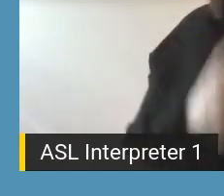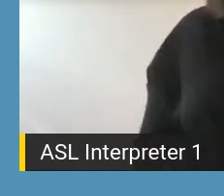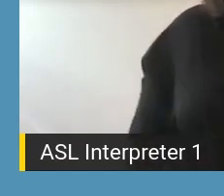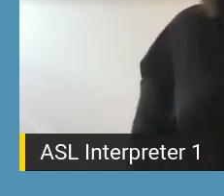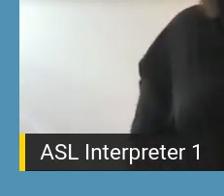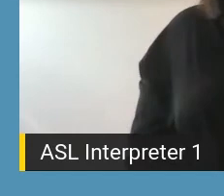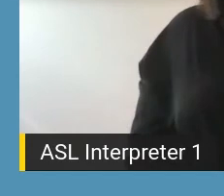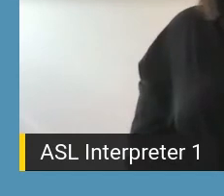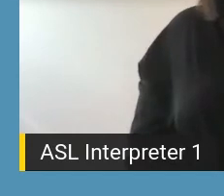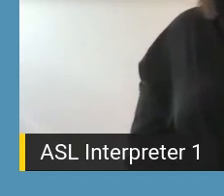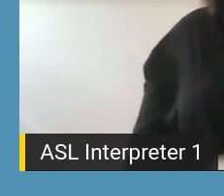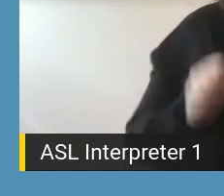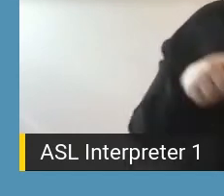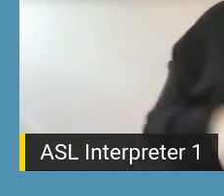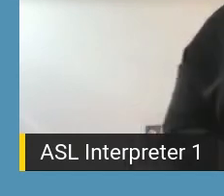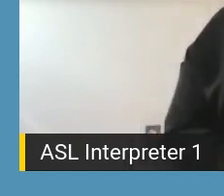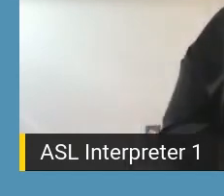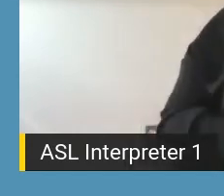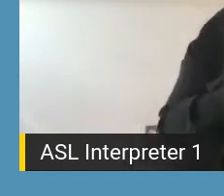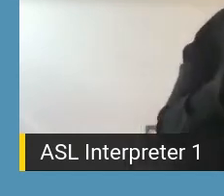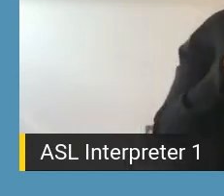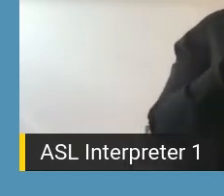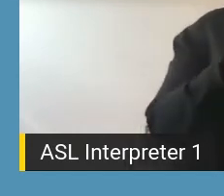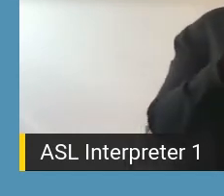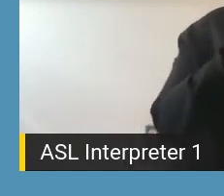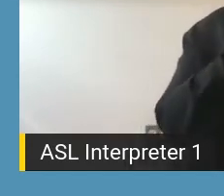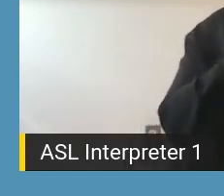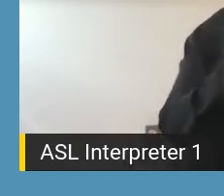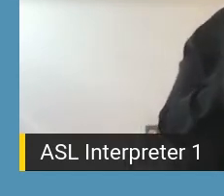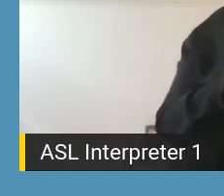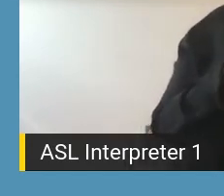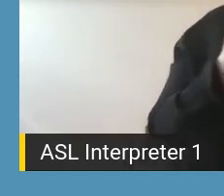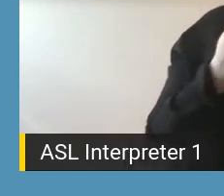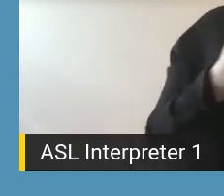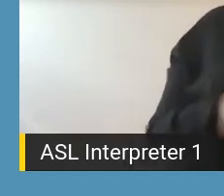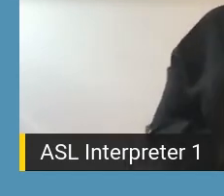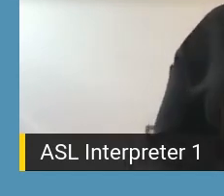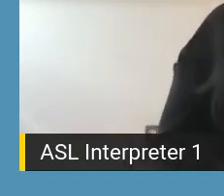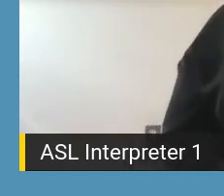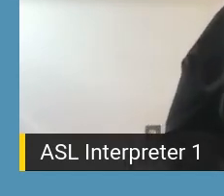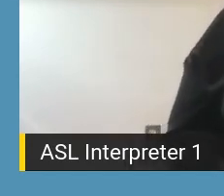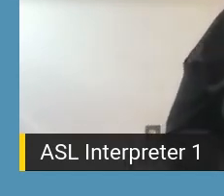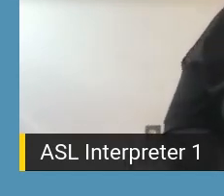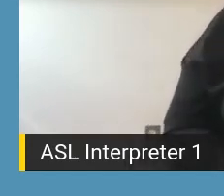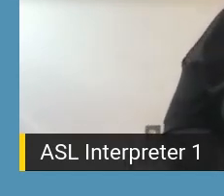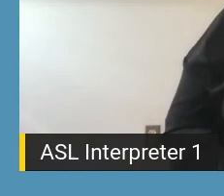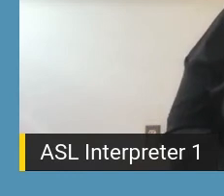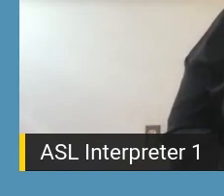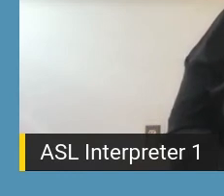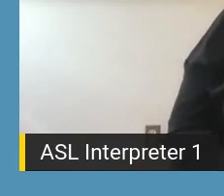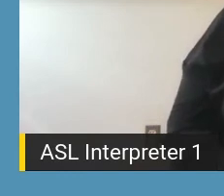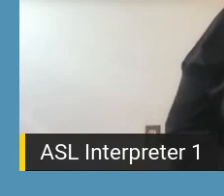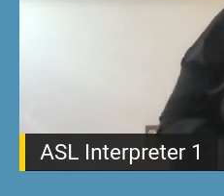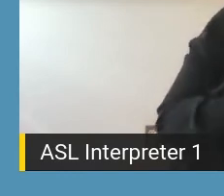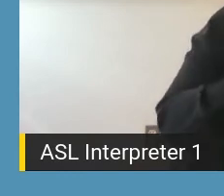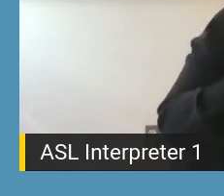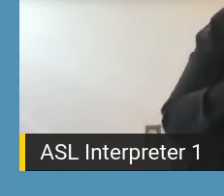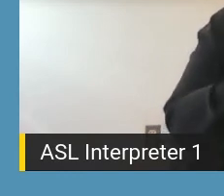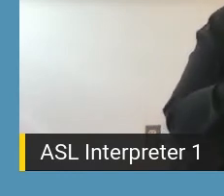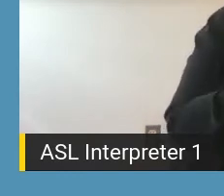correct one or two things. It is 1.25 a minute, but it can save you a lot of time. But otherwise there is no shortcut.